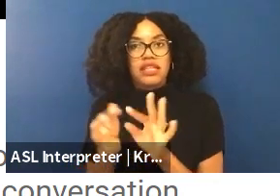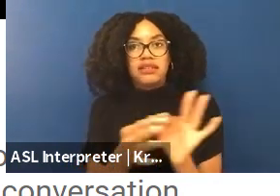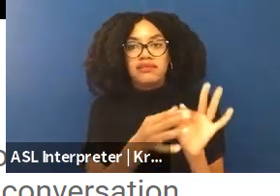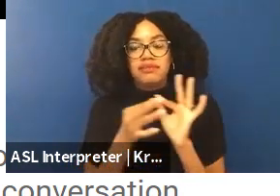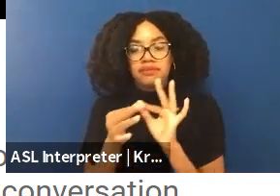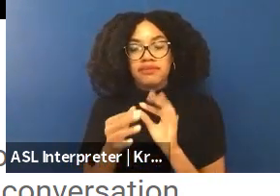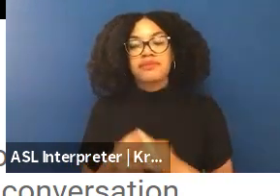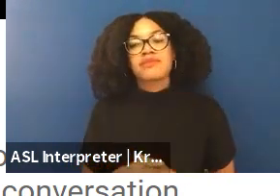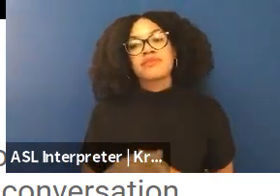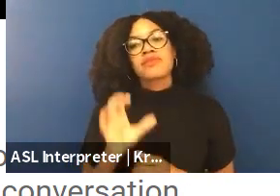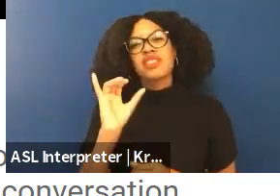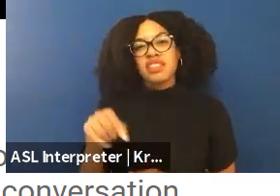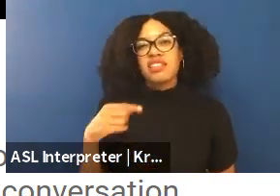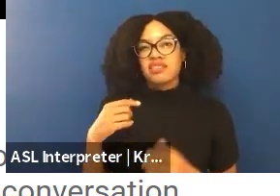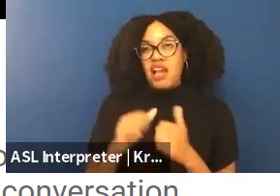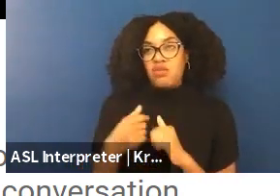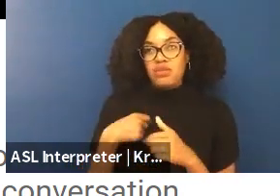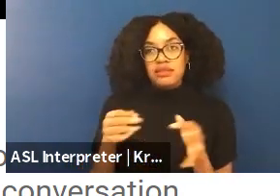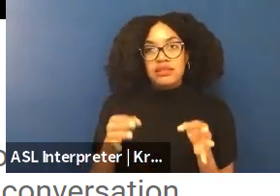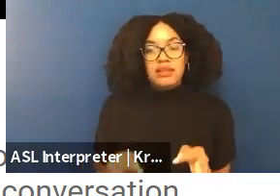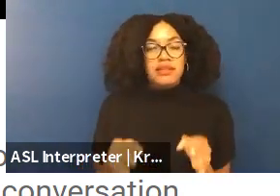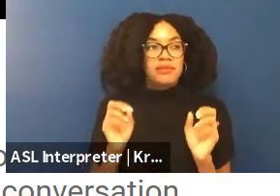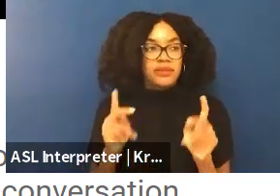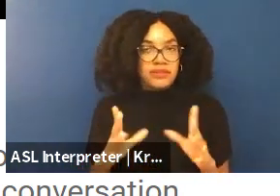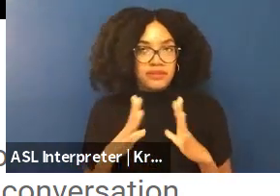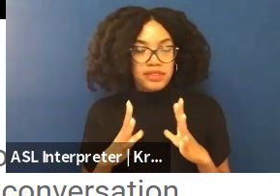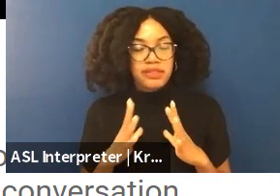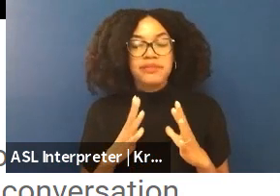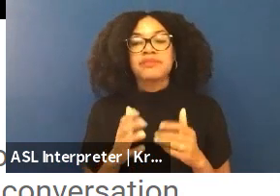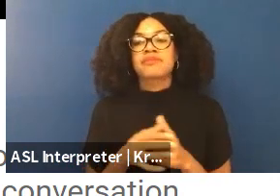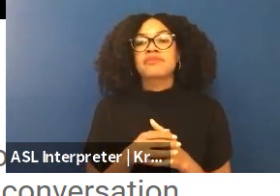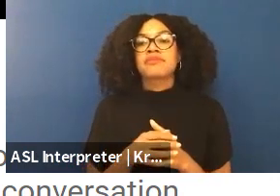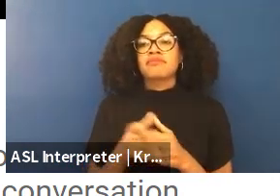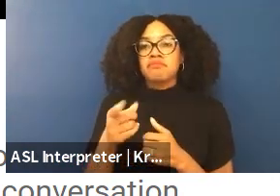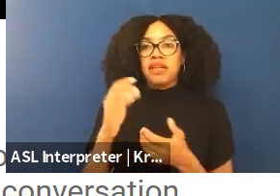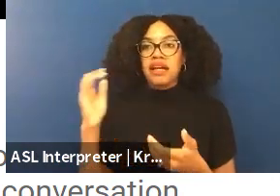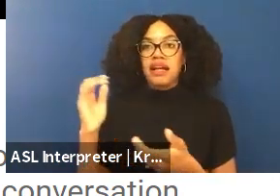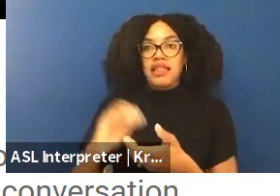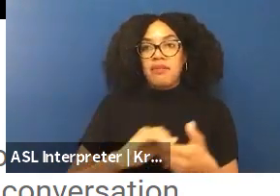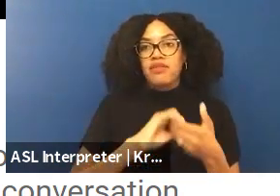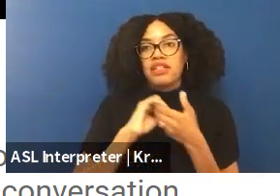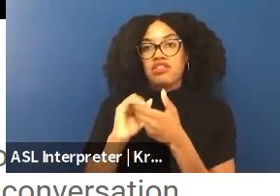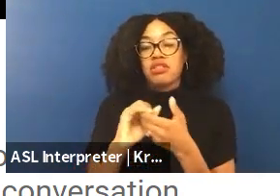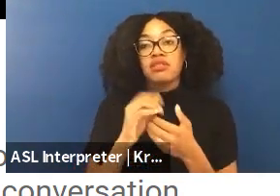in a winding way, to these collaborations, like Heidi mentioned. Maybe they had been tried before.